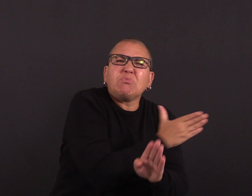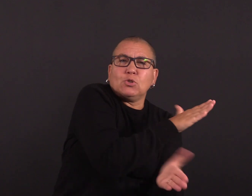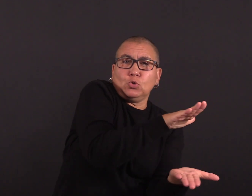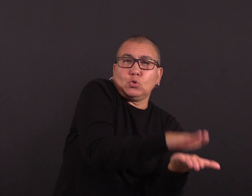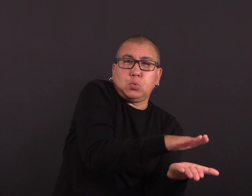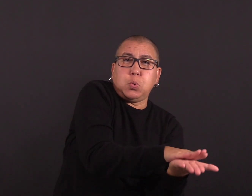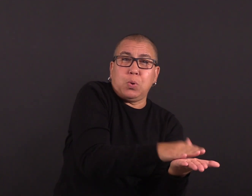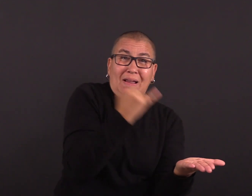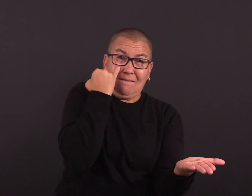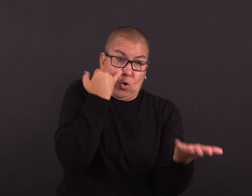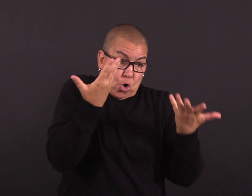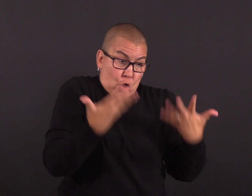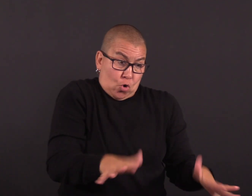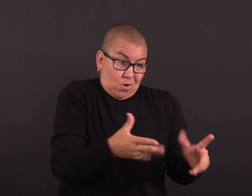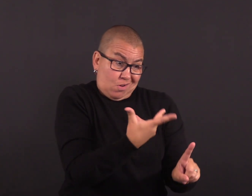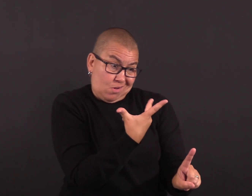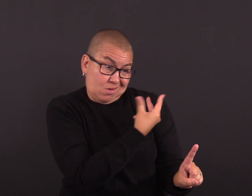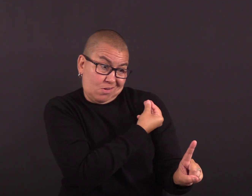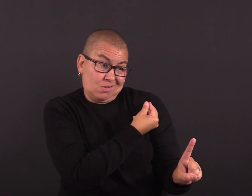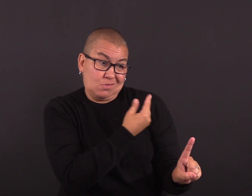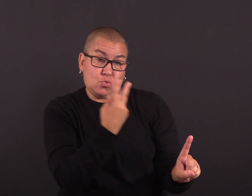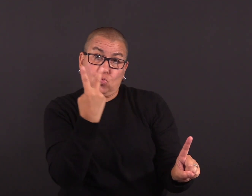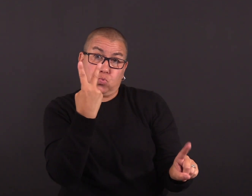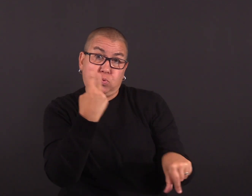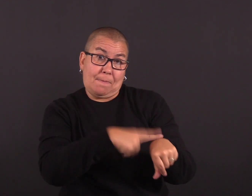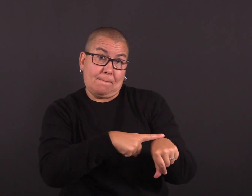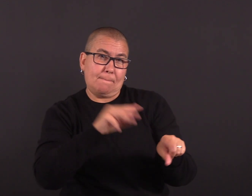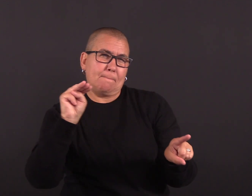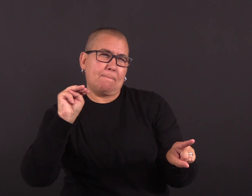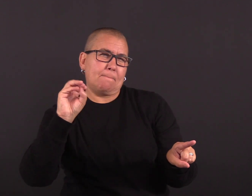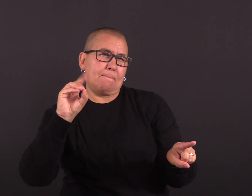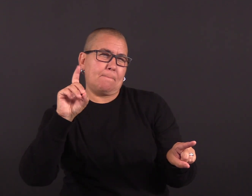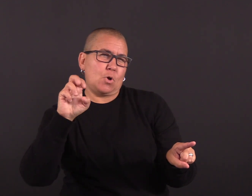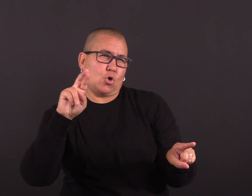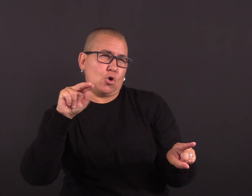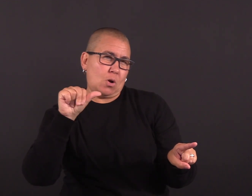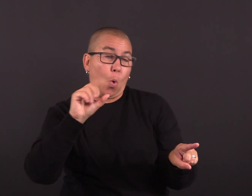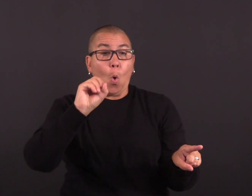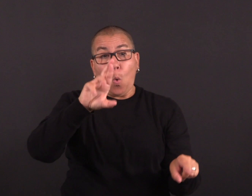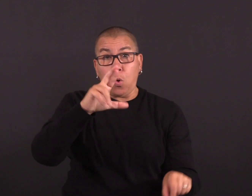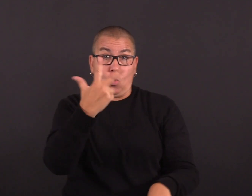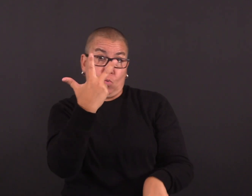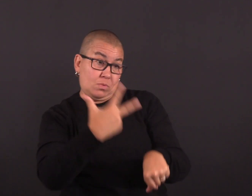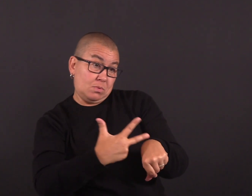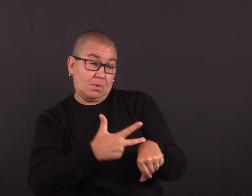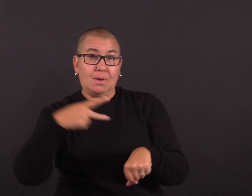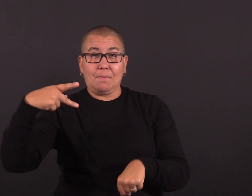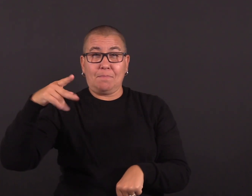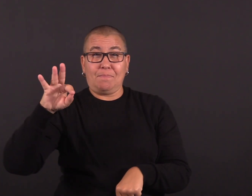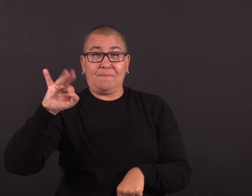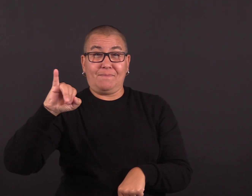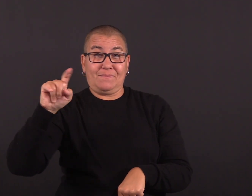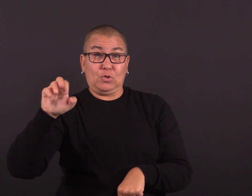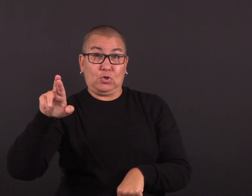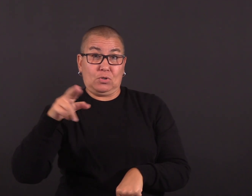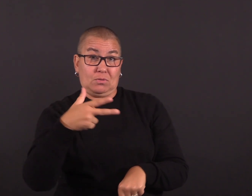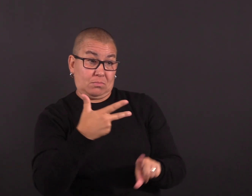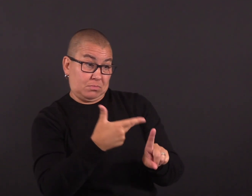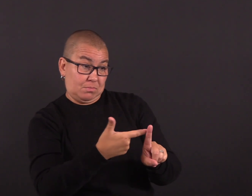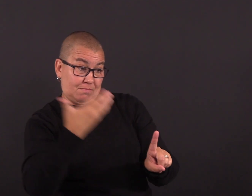The Moderna and Pfizer vaccines were formulated to boost immunity against the XBB.1.5 variant,